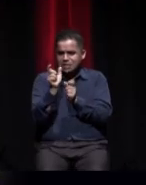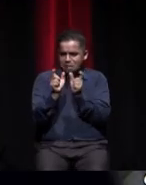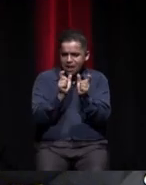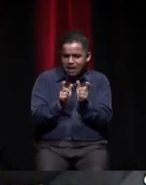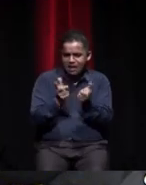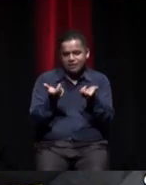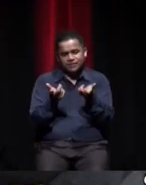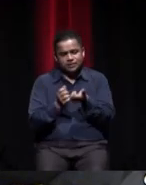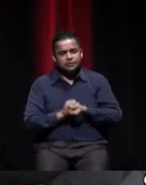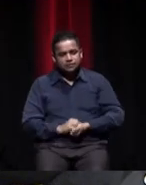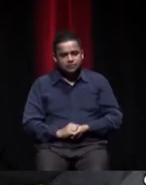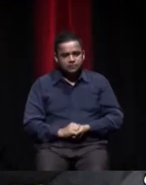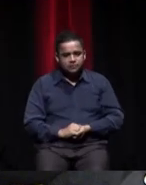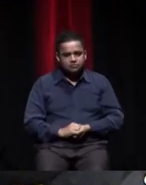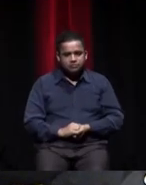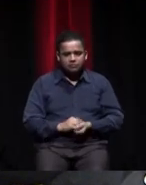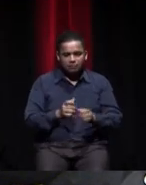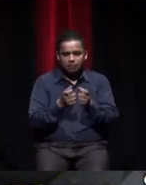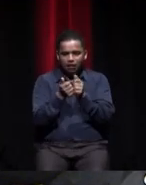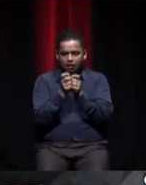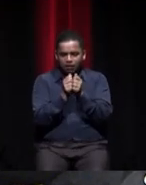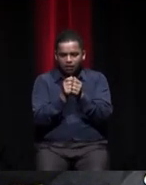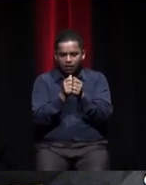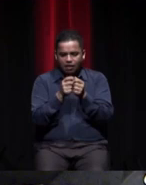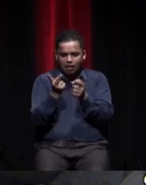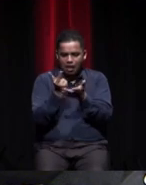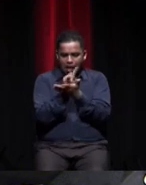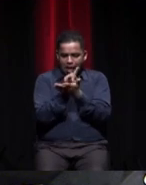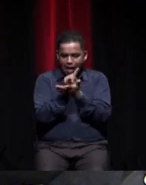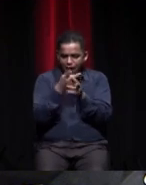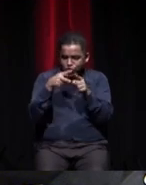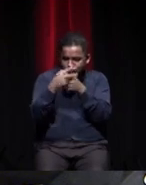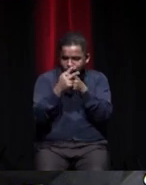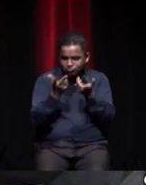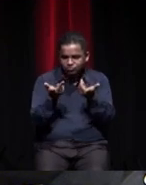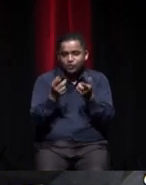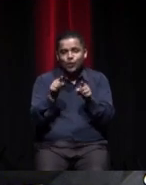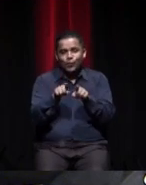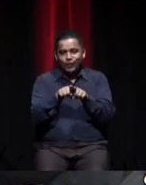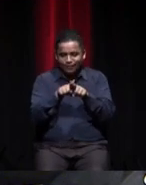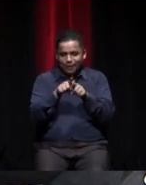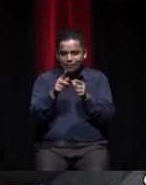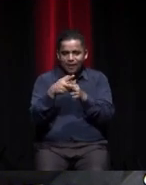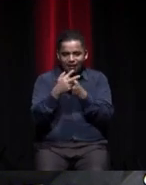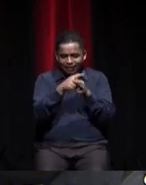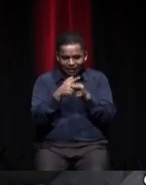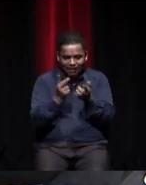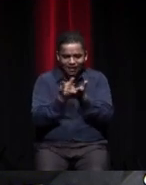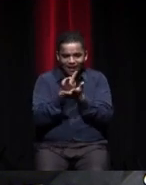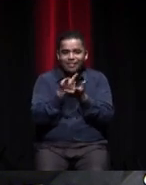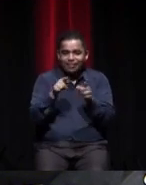the spell checker fixes. For now the spell checker also makes mistakes for us. It keeps